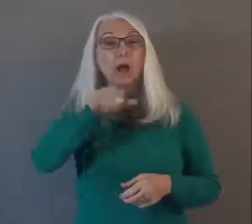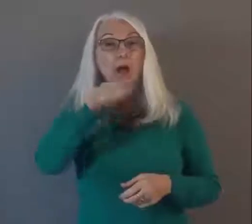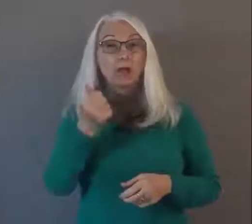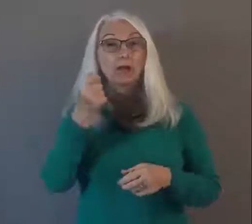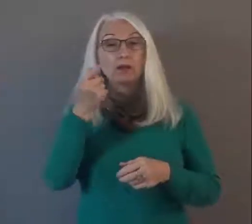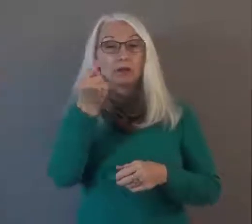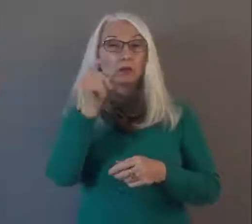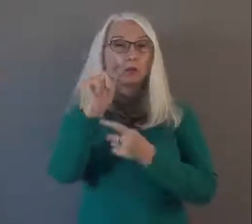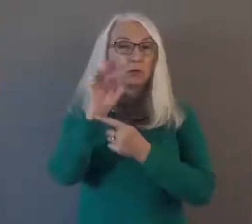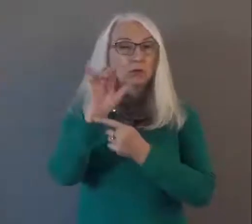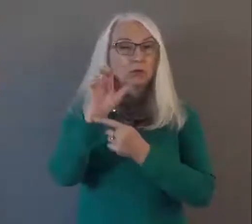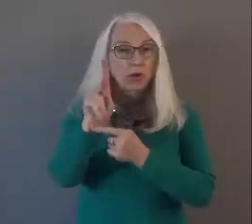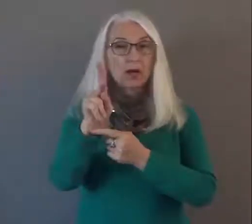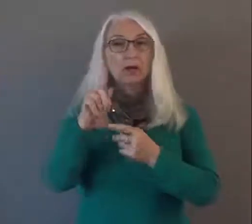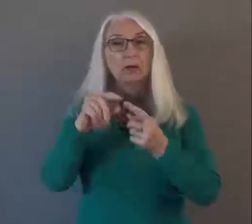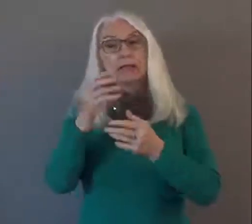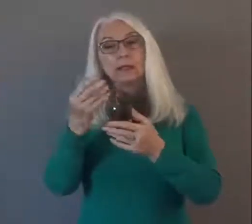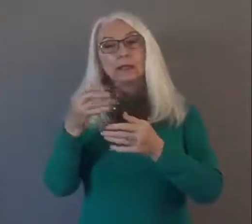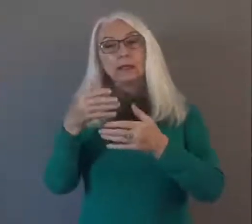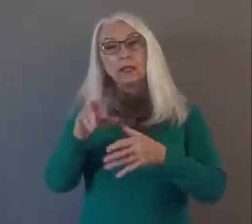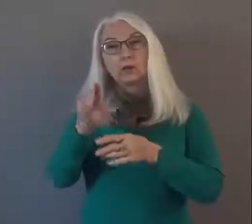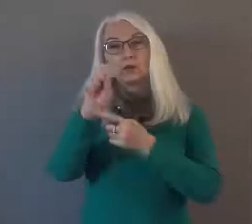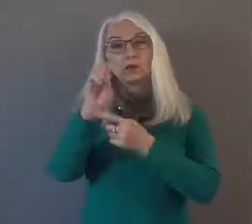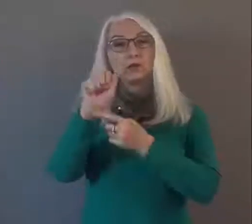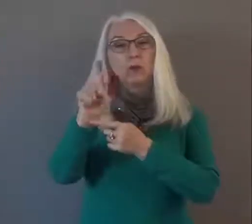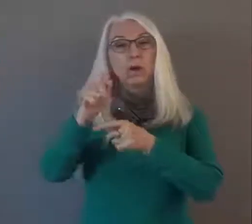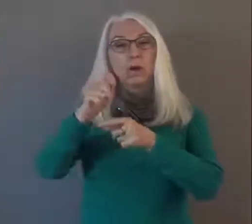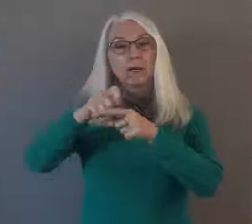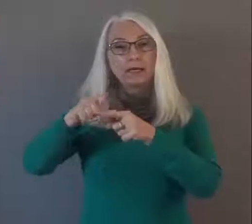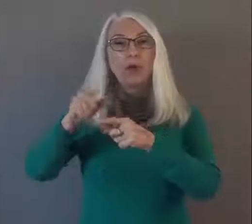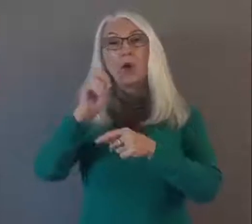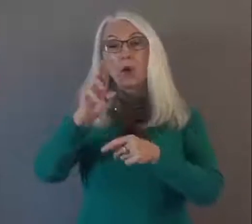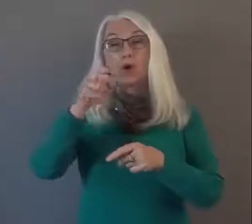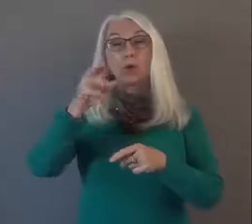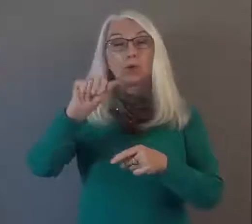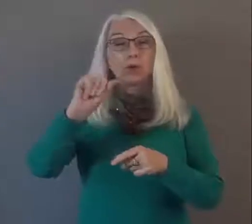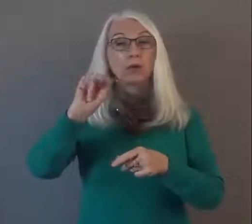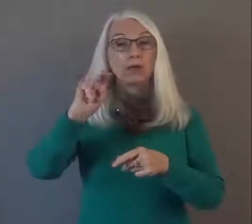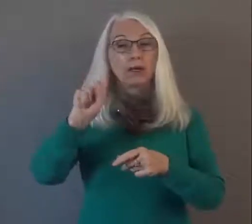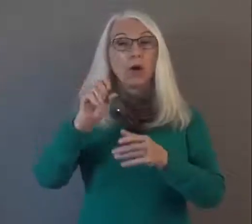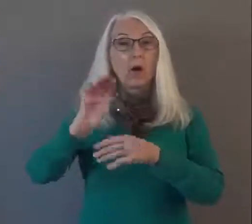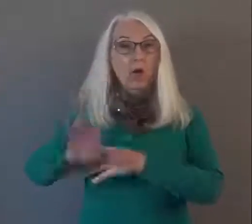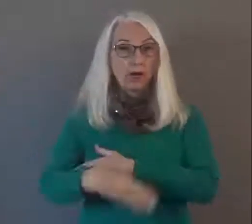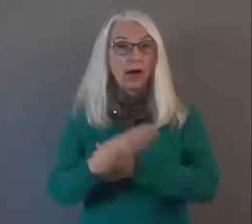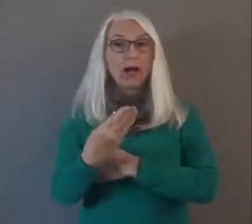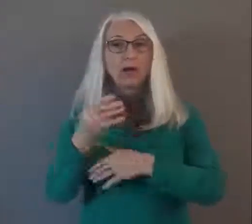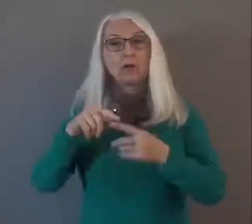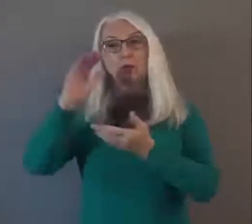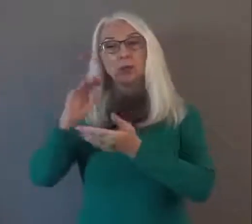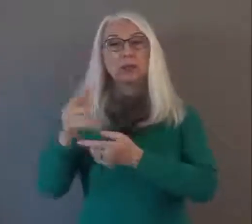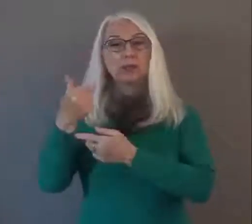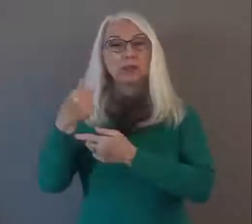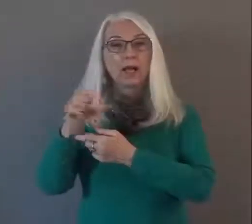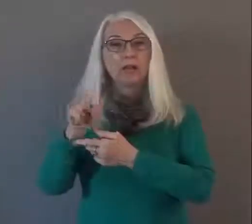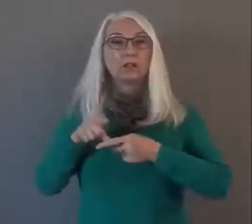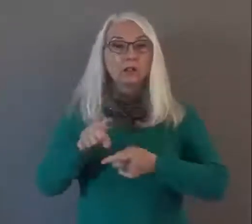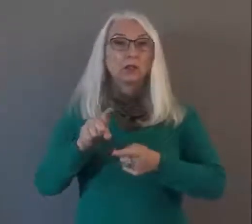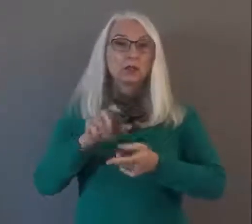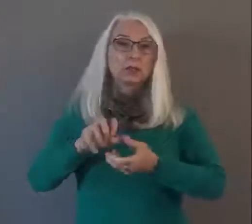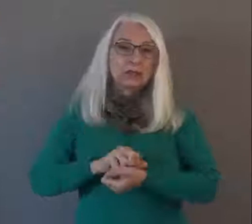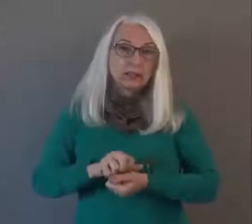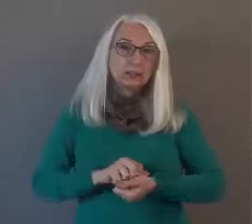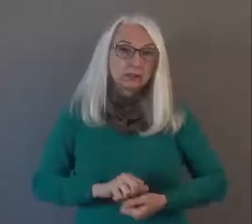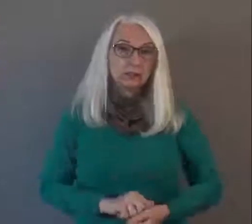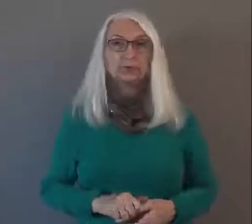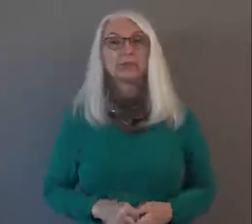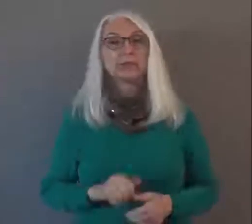Another trick is to soak beans or grains overnight to reduce gas during digestion.